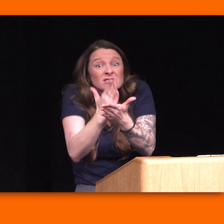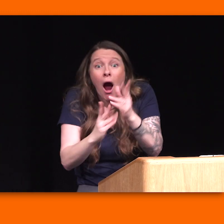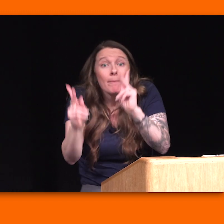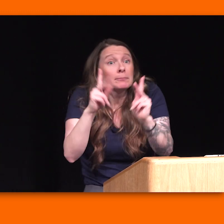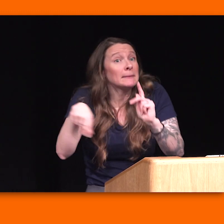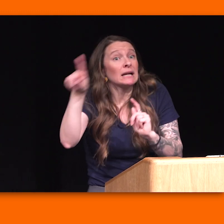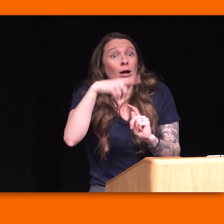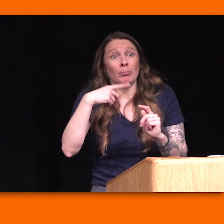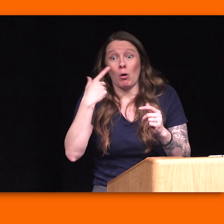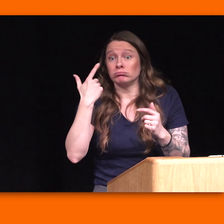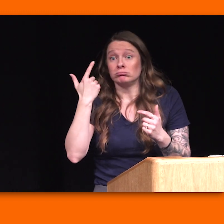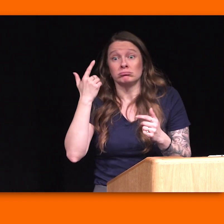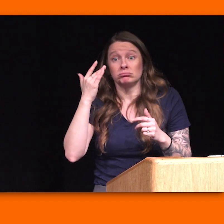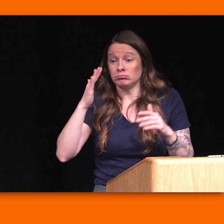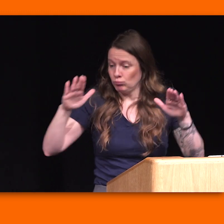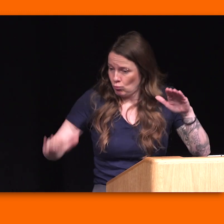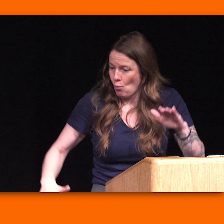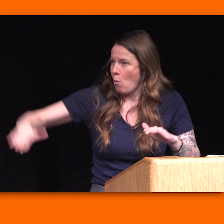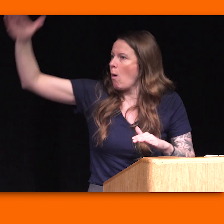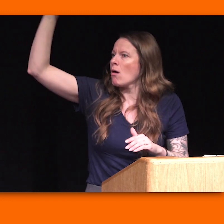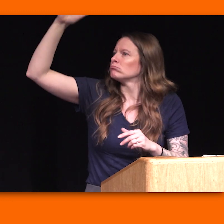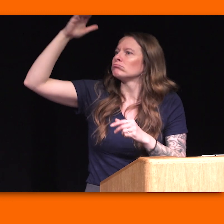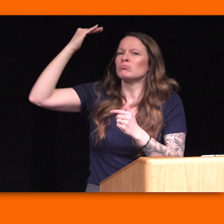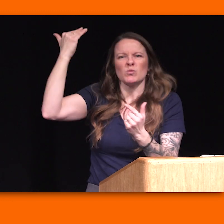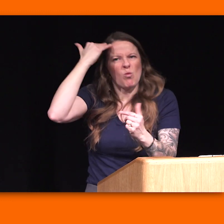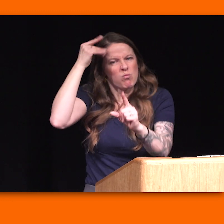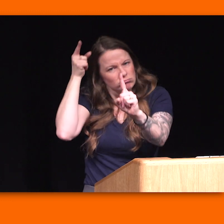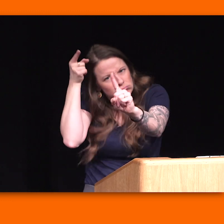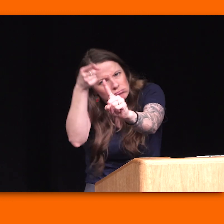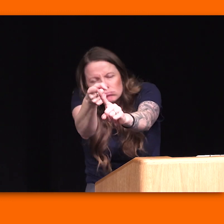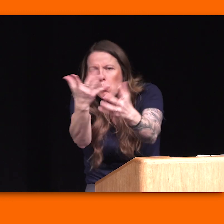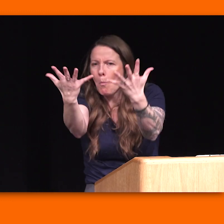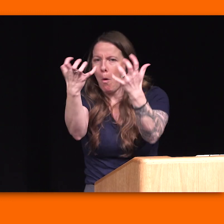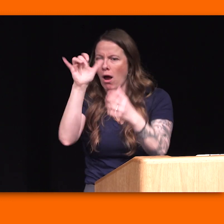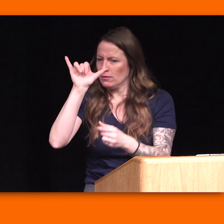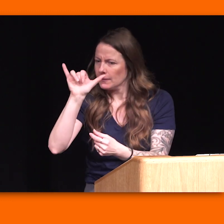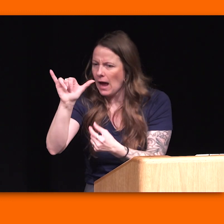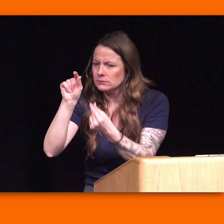and I was willing to be flexible. Some people are born with a goal in mind,